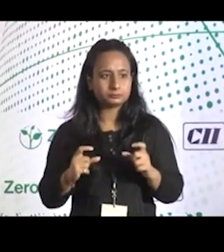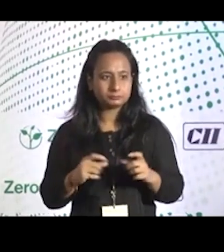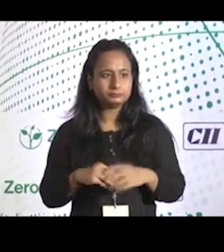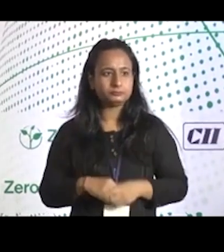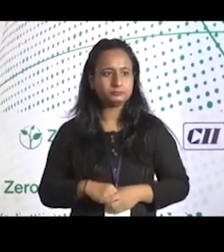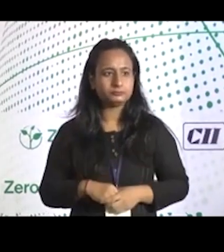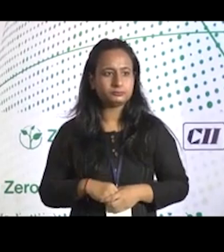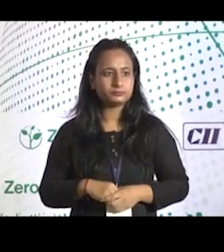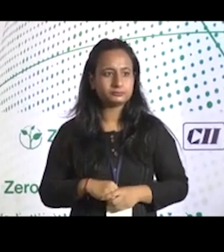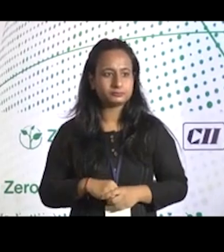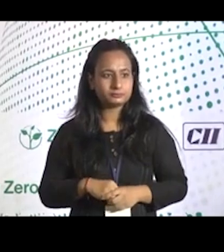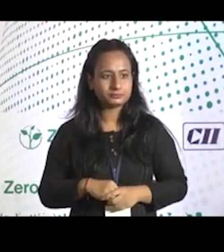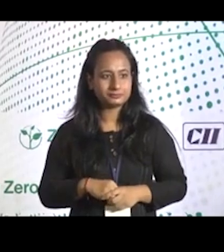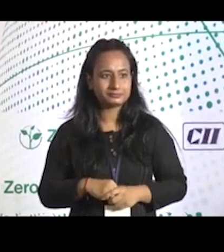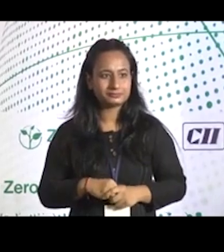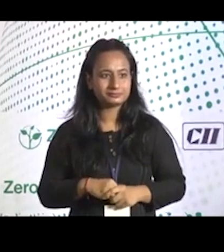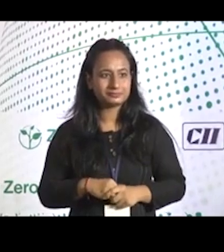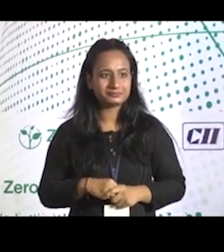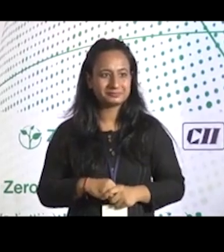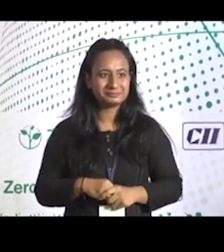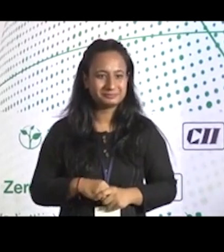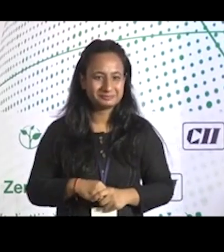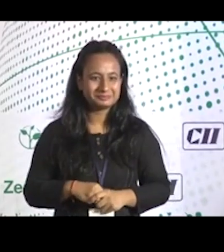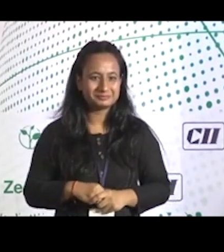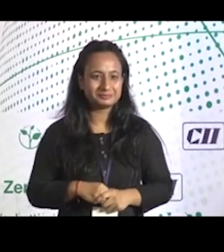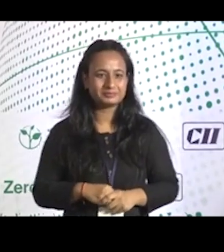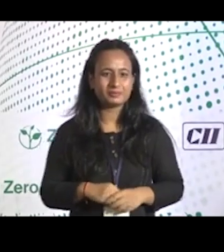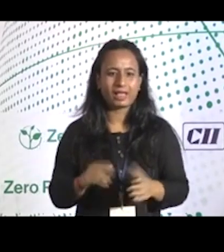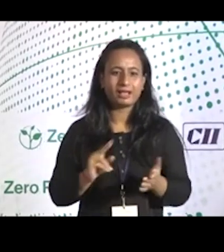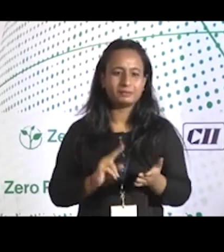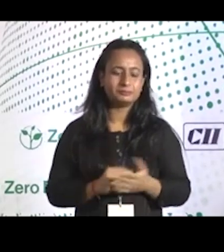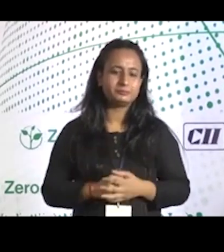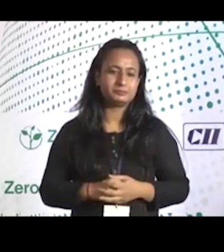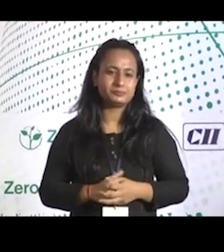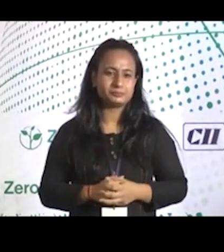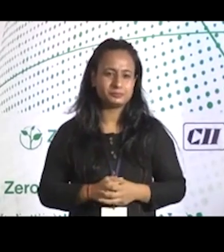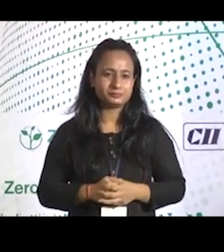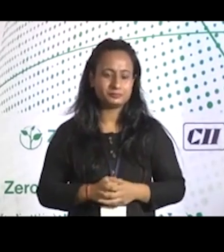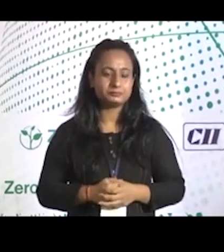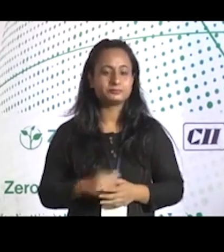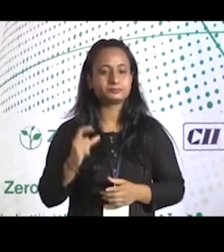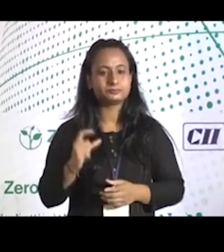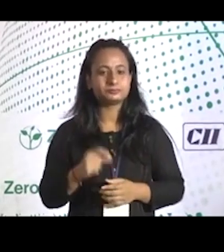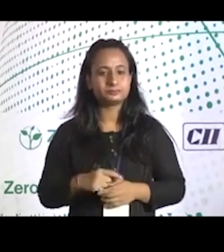from neurodevelopmental disabilities how much do they have to learn themselves?